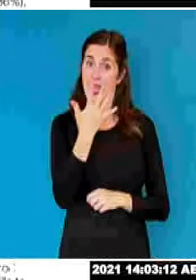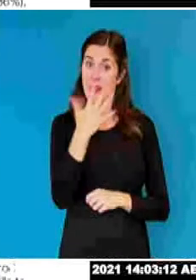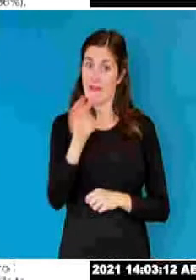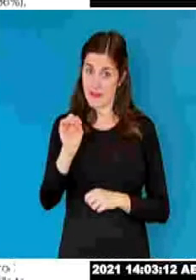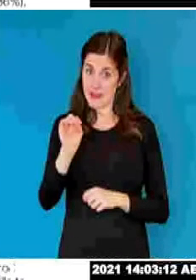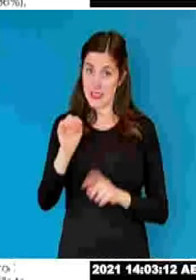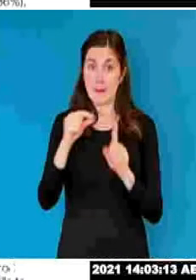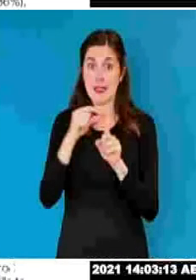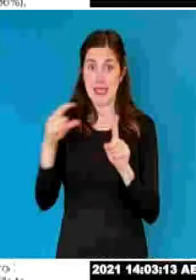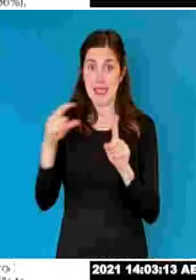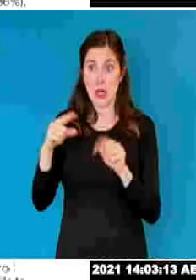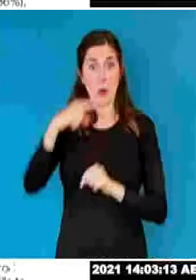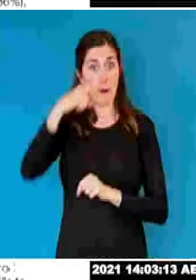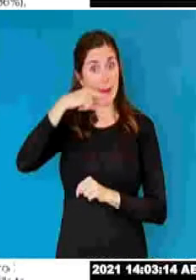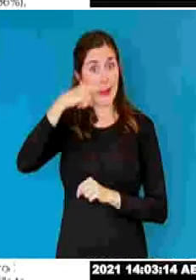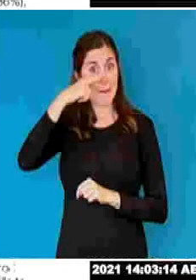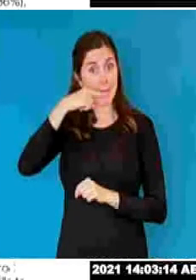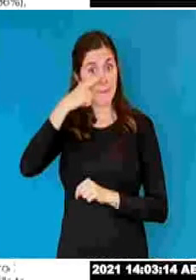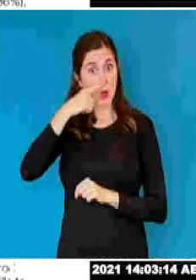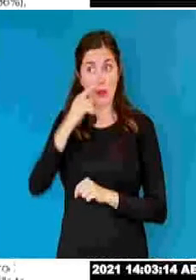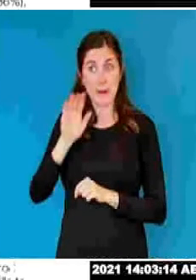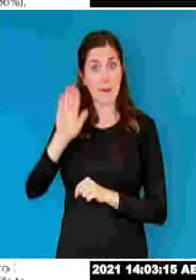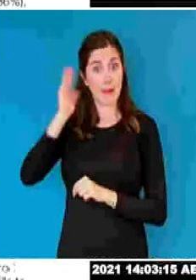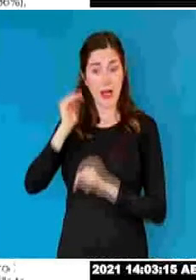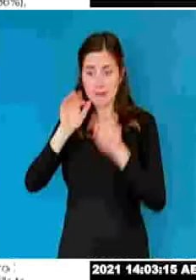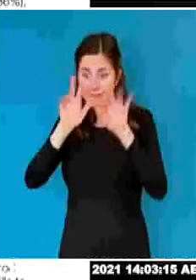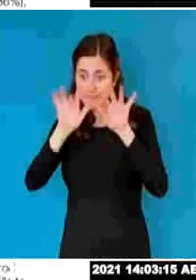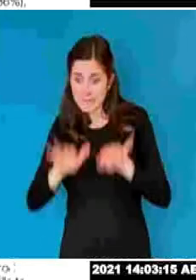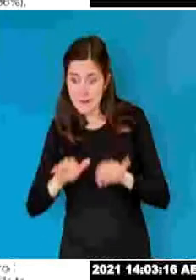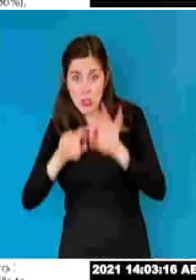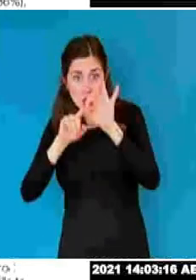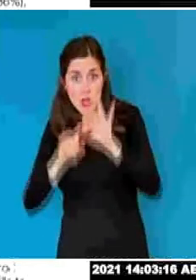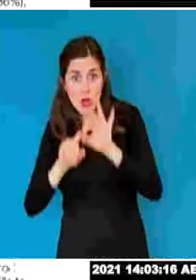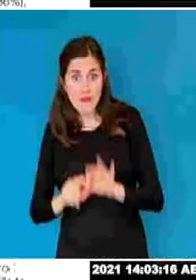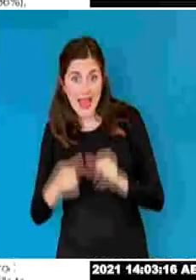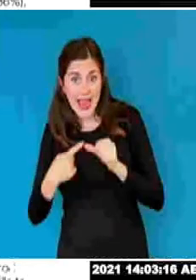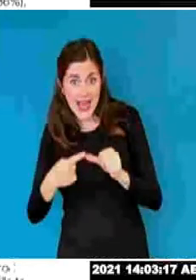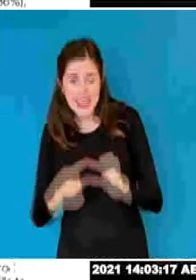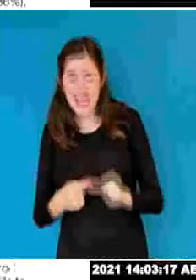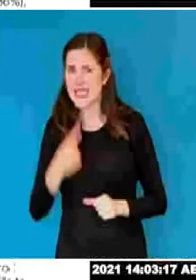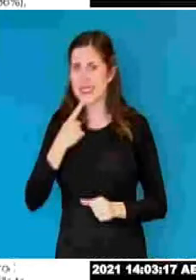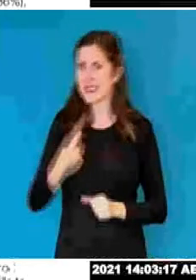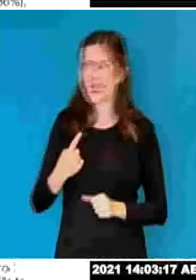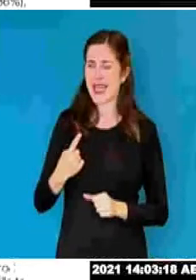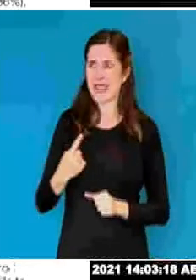people who participated in the survey were not confident in their business's ability to